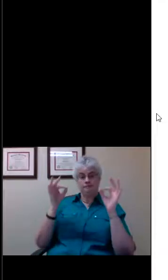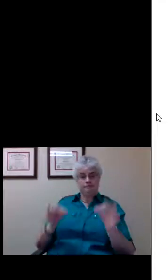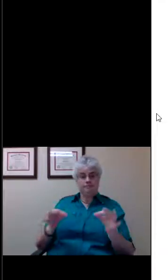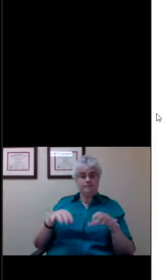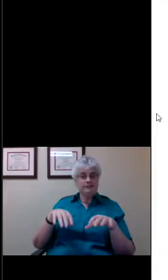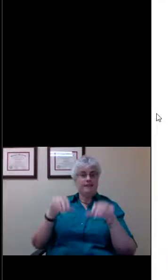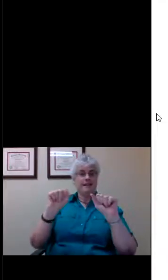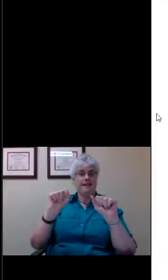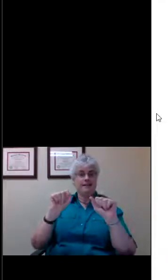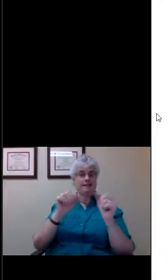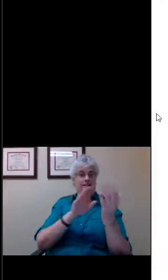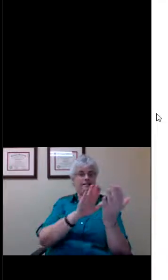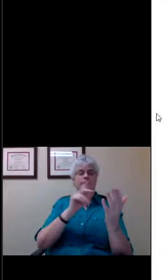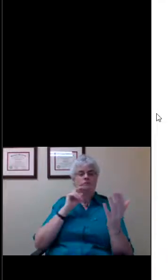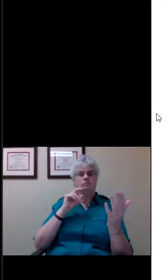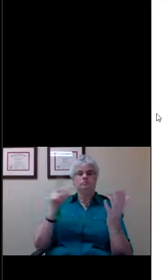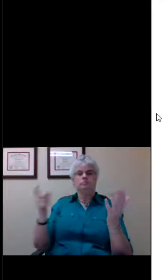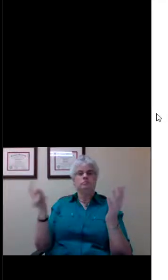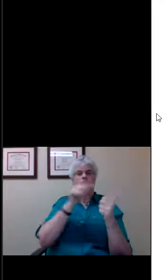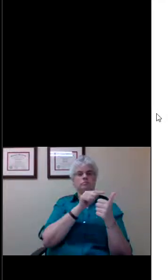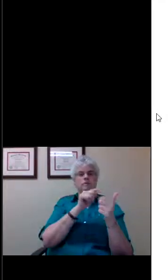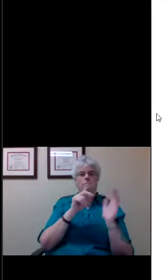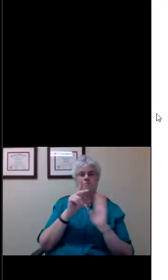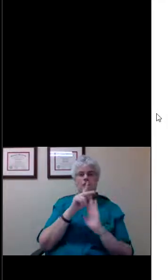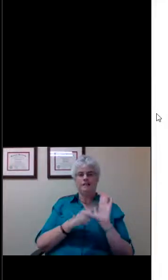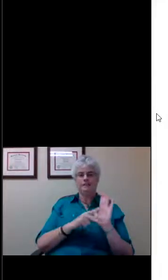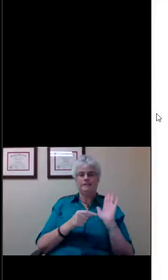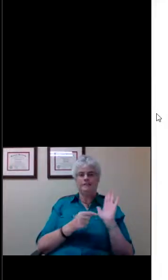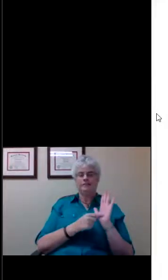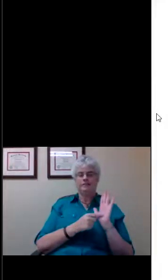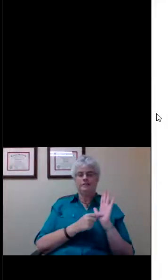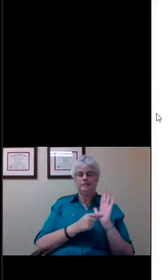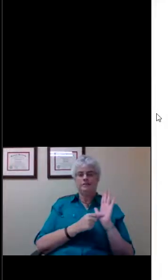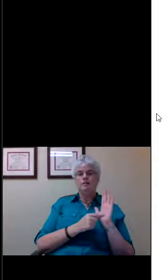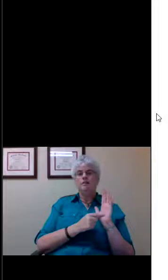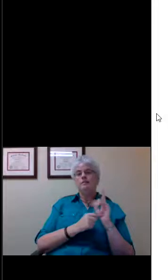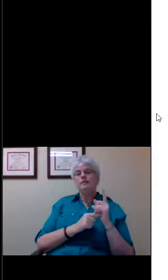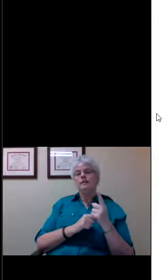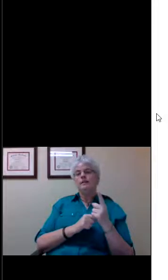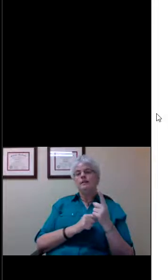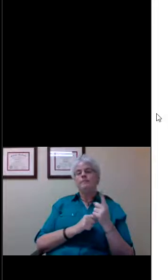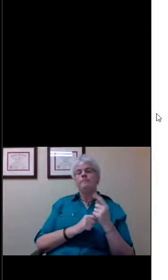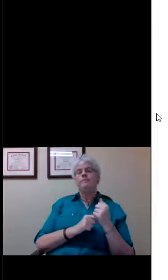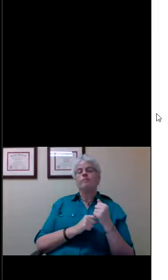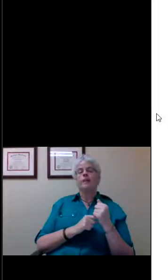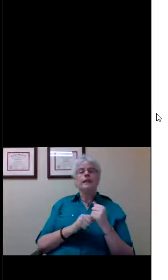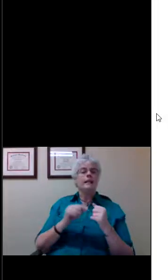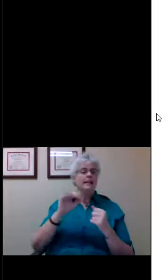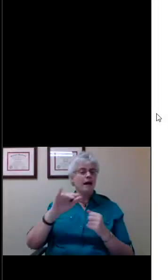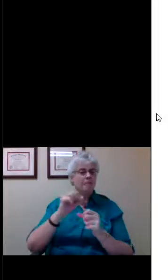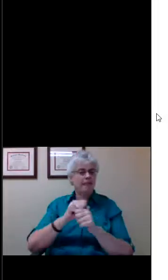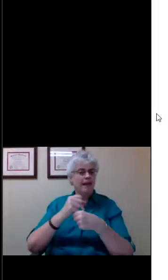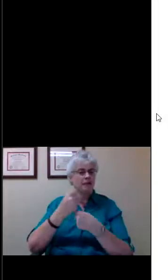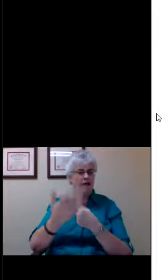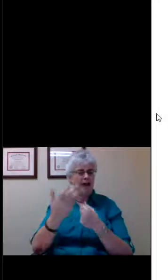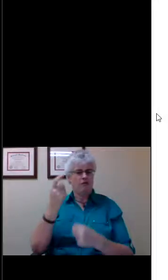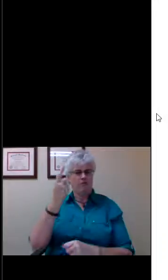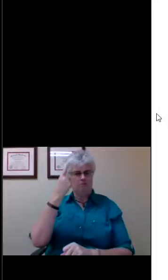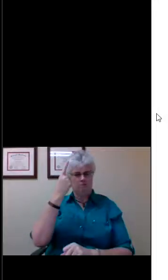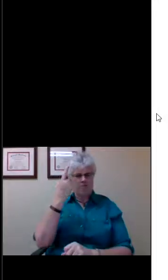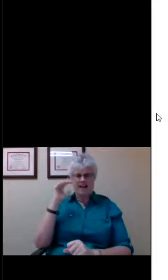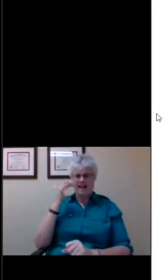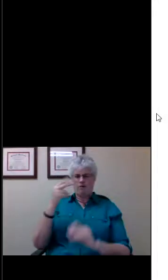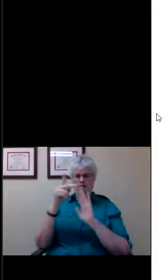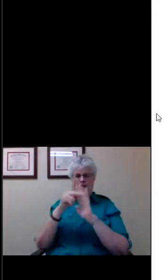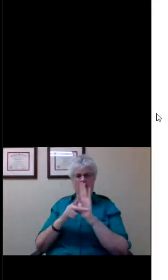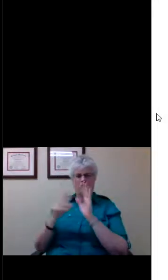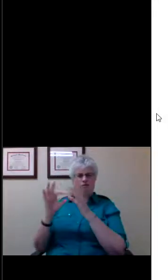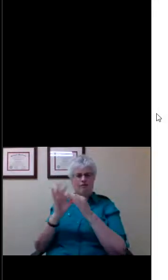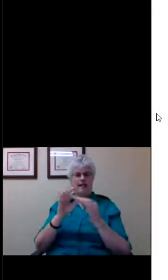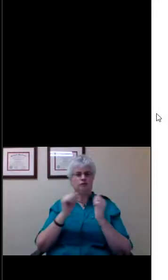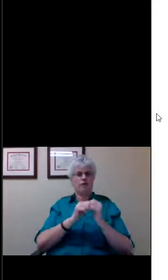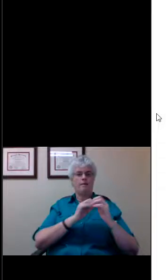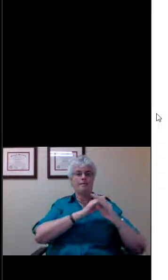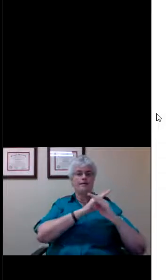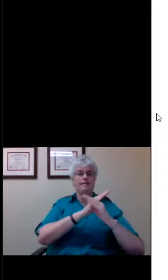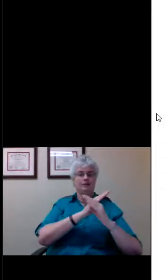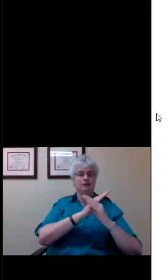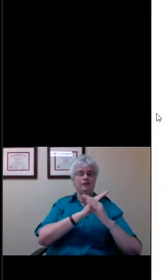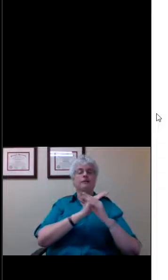The very first step was creating a policy. And that may make you think, "Well, how does a policy relate